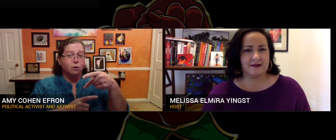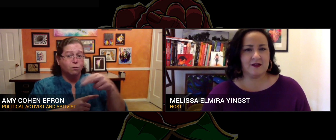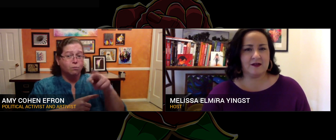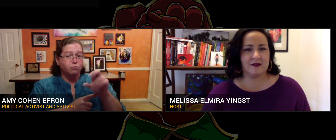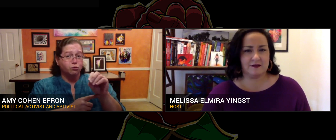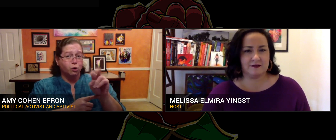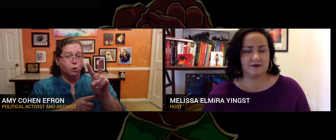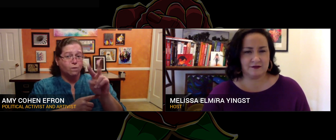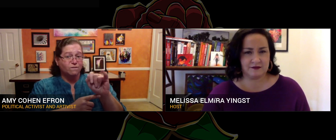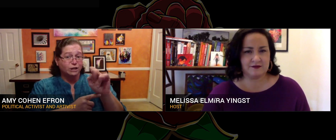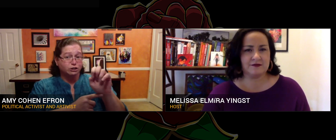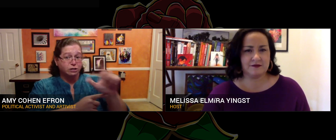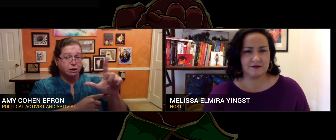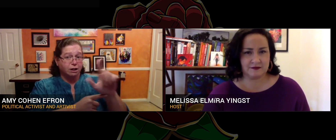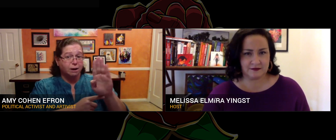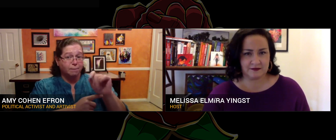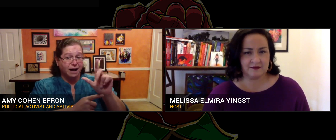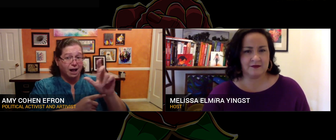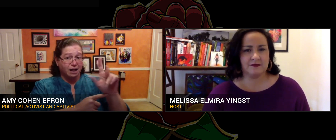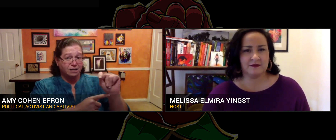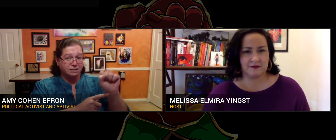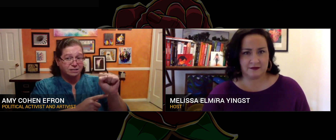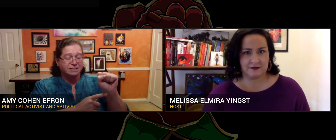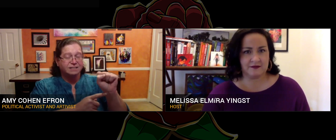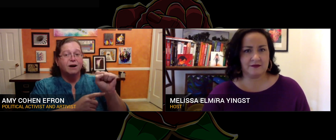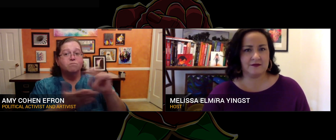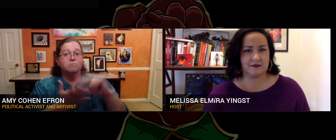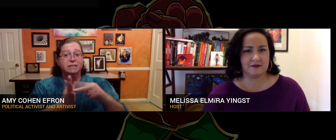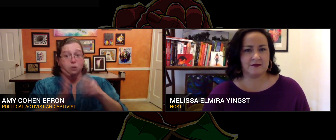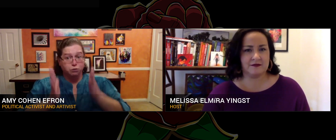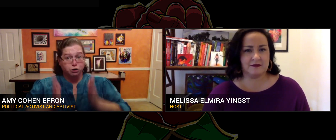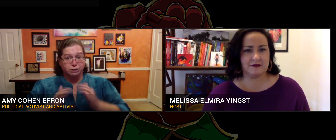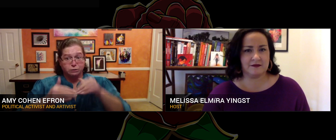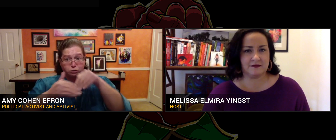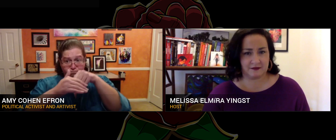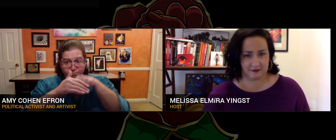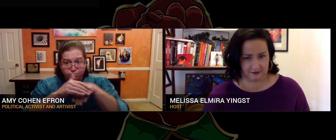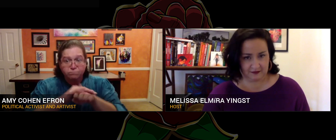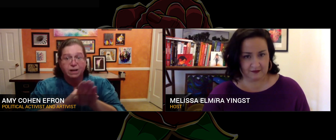Provisional ballots means when a person goes into